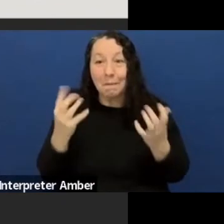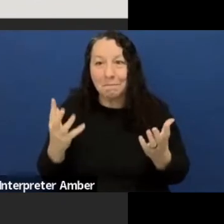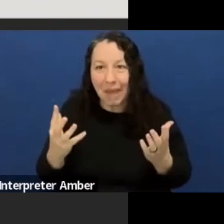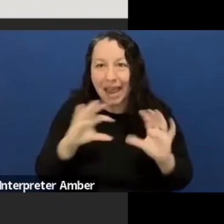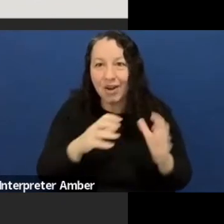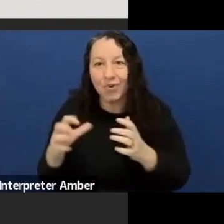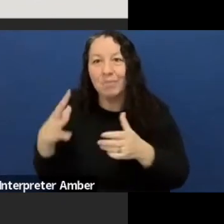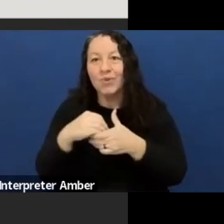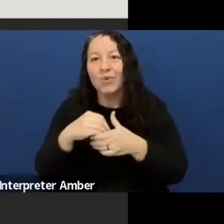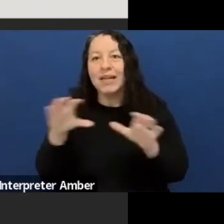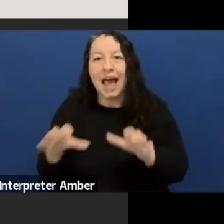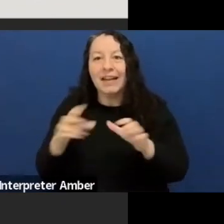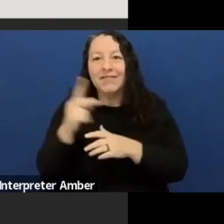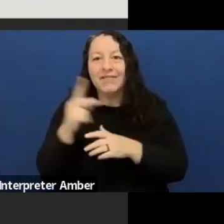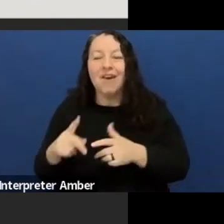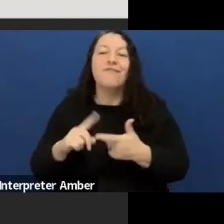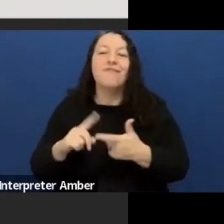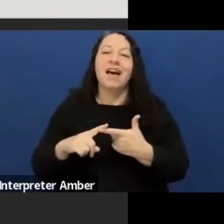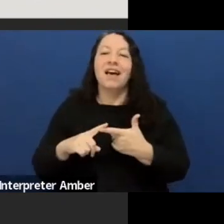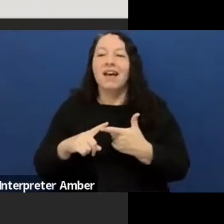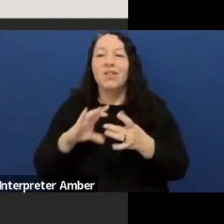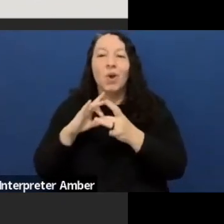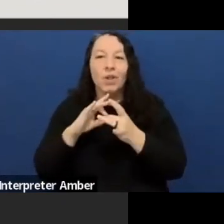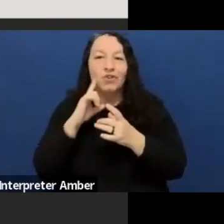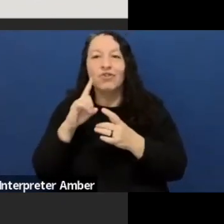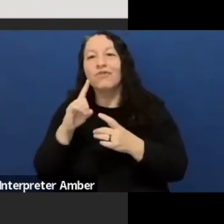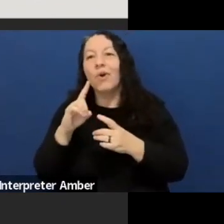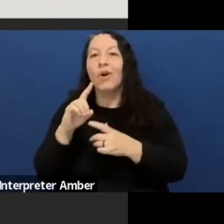I've organized and worked with many pivotal groups including ACT UP Philadelphia, Coalition